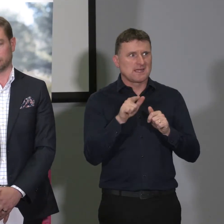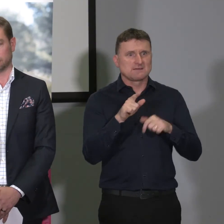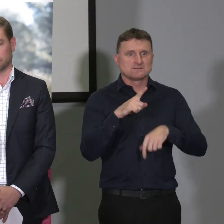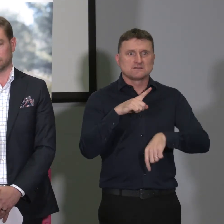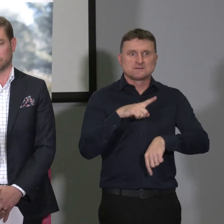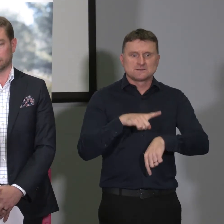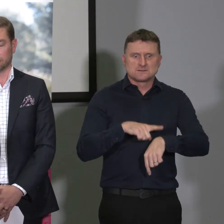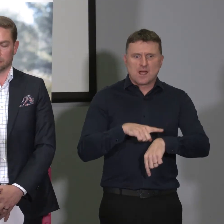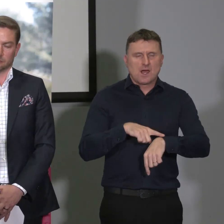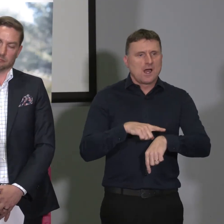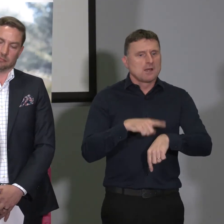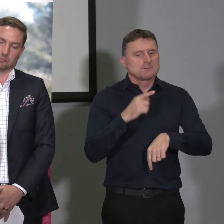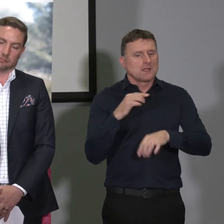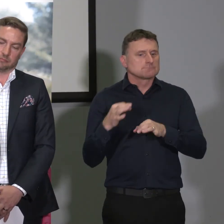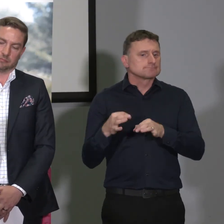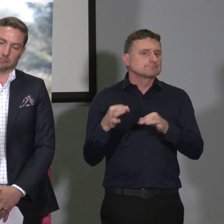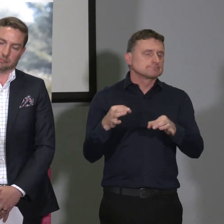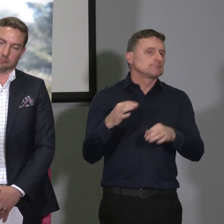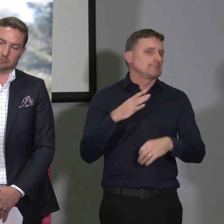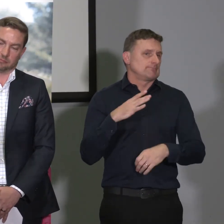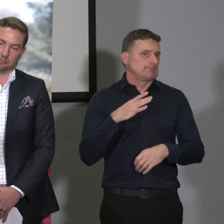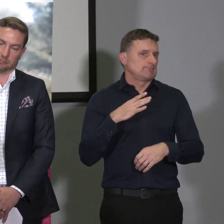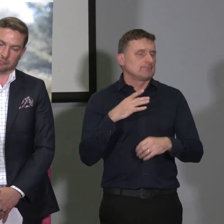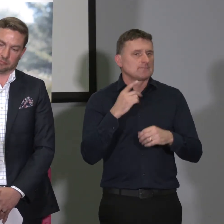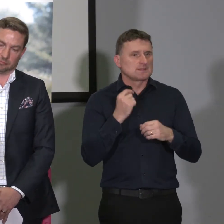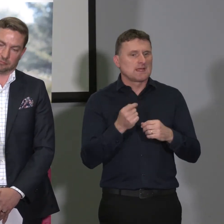The most time sensitive.